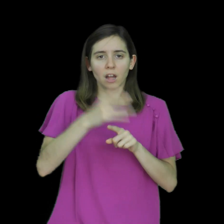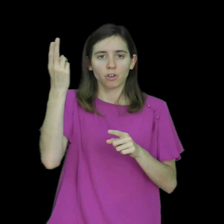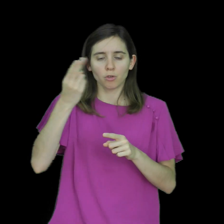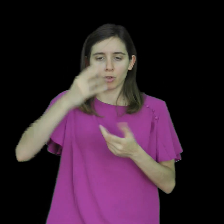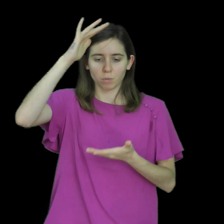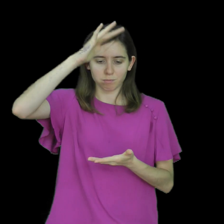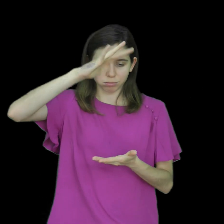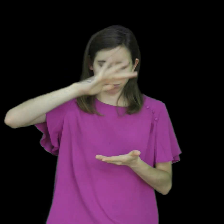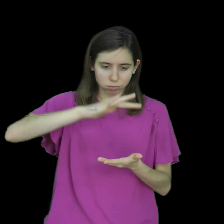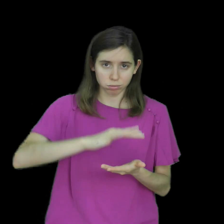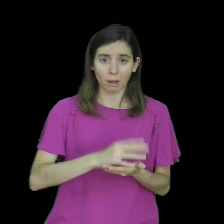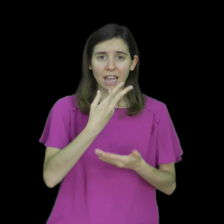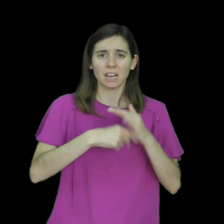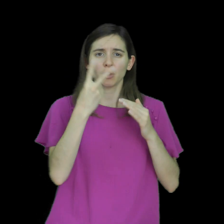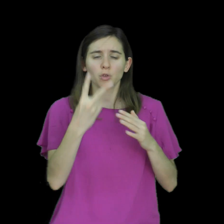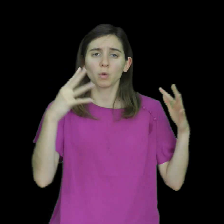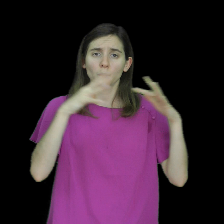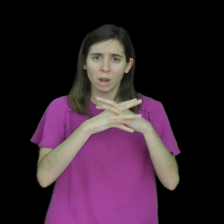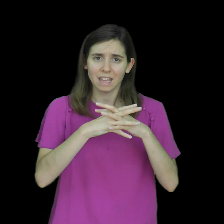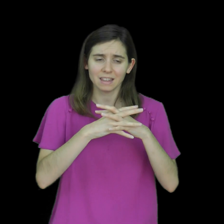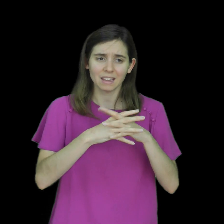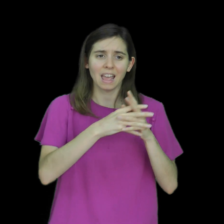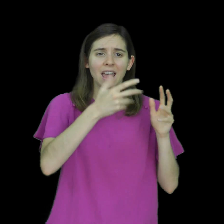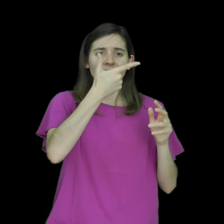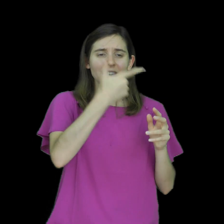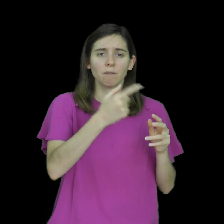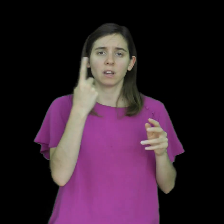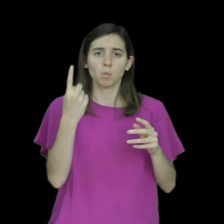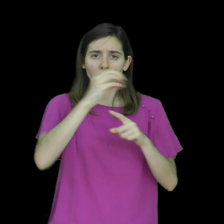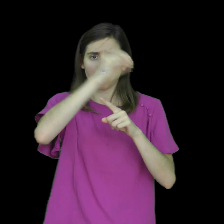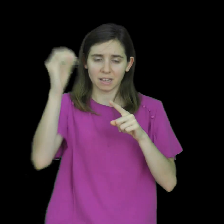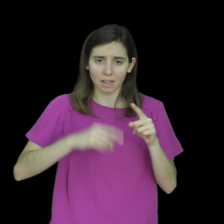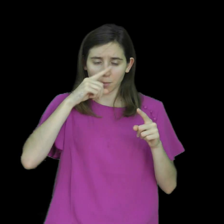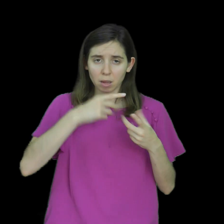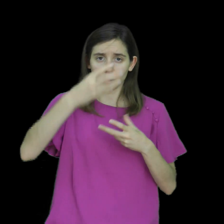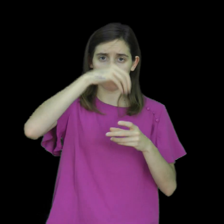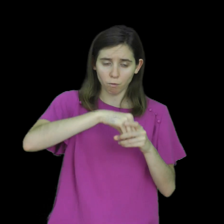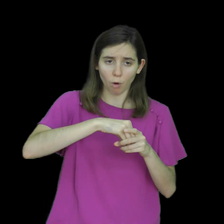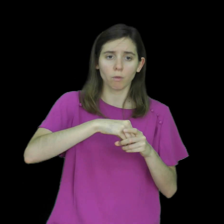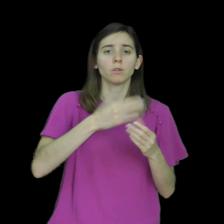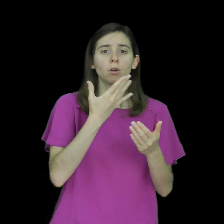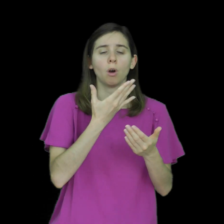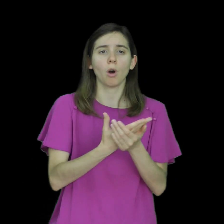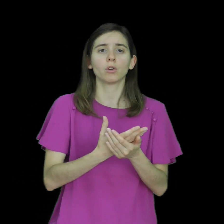drop. In just 2 short weeks 71% of the participants on oral diabetes